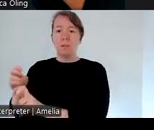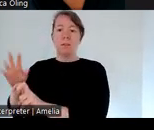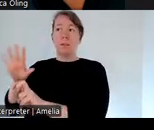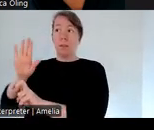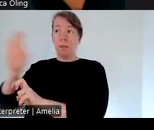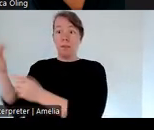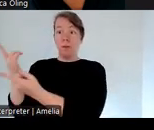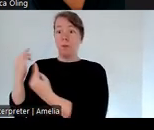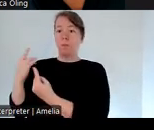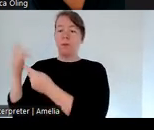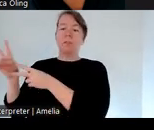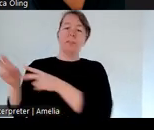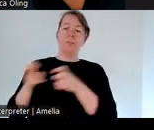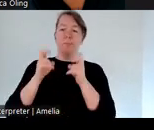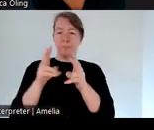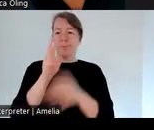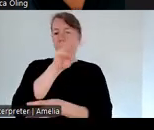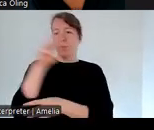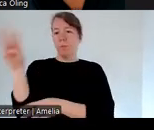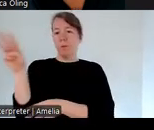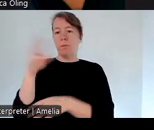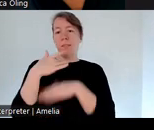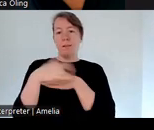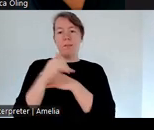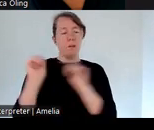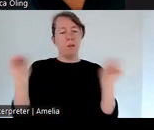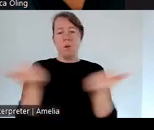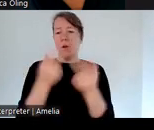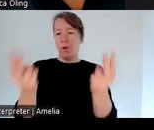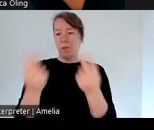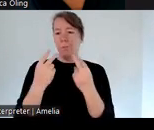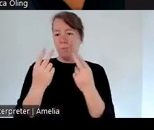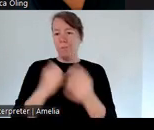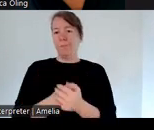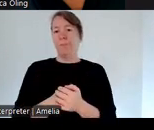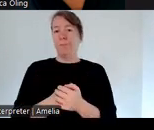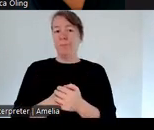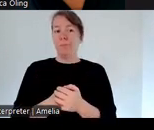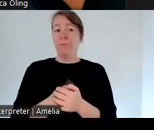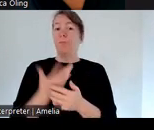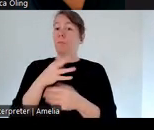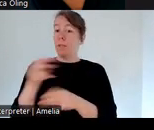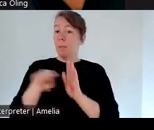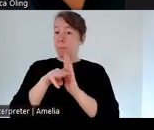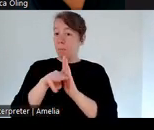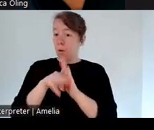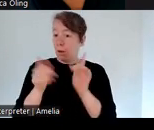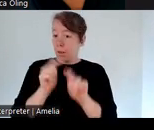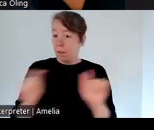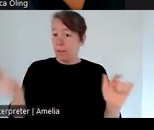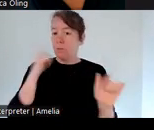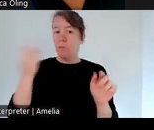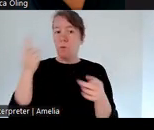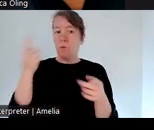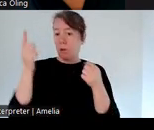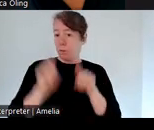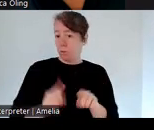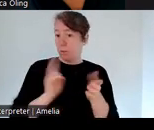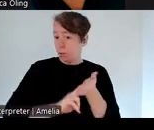They've also created and, um, shared model language. For example, for, um, contracts and those sorts of things, which is also really, really useful.